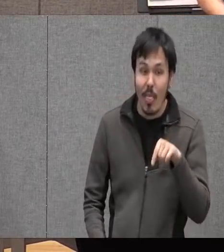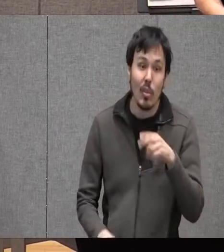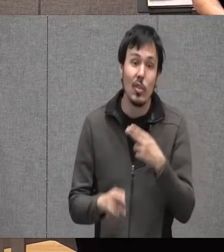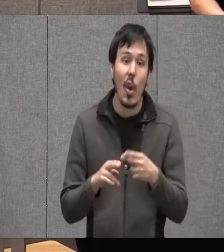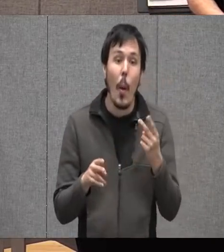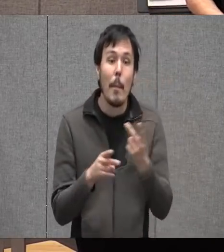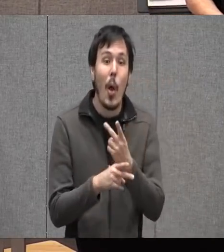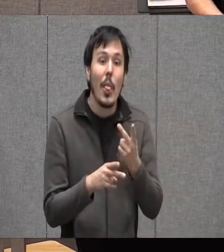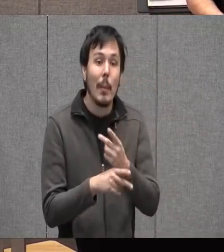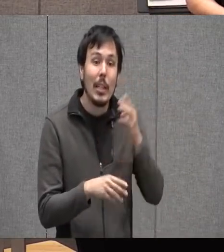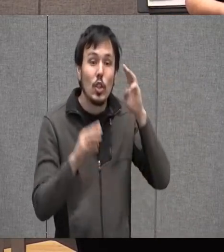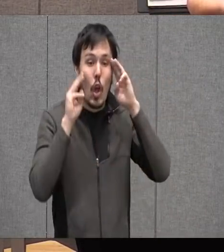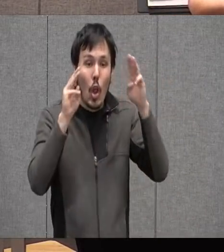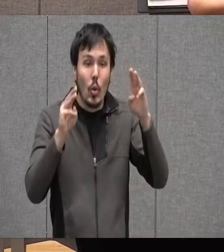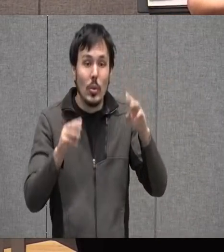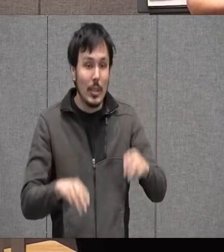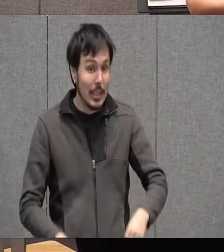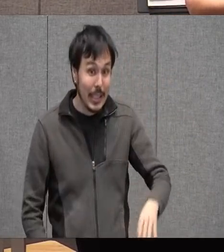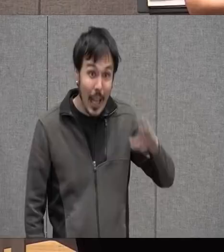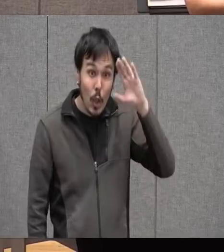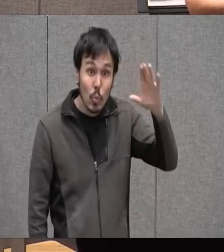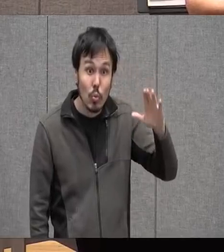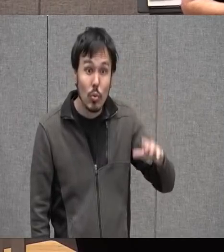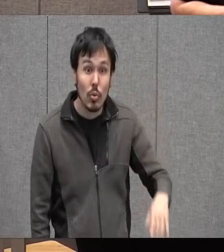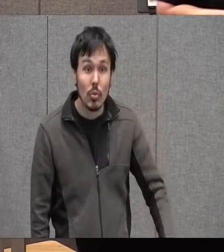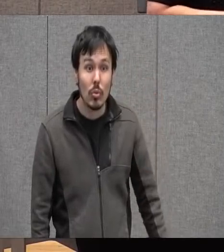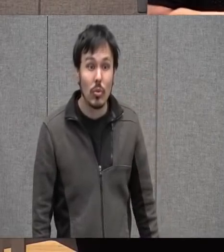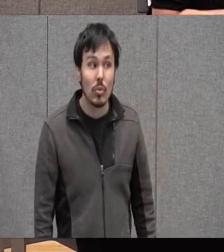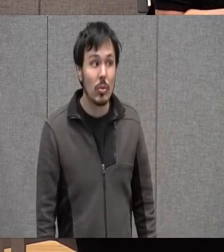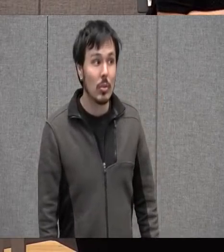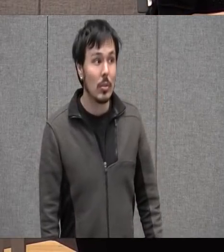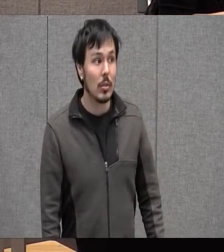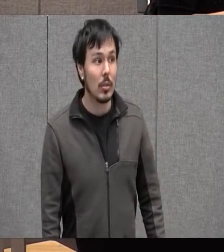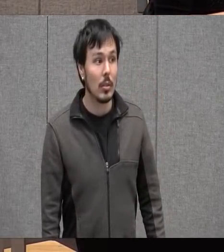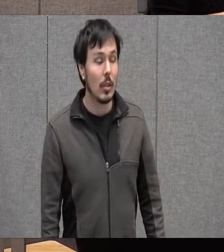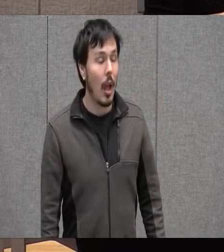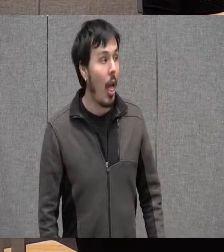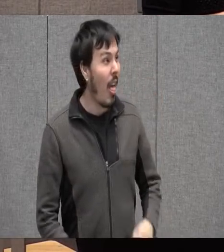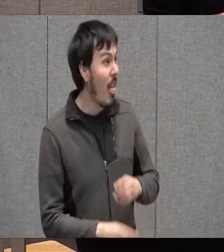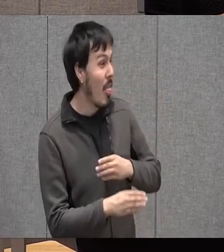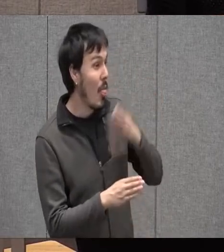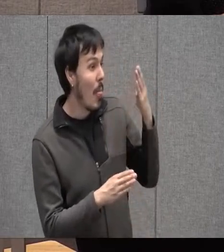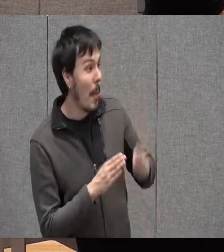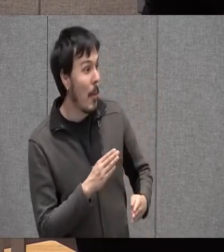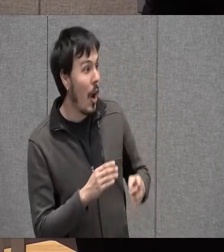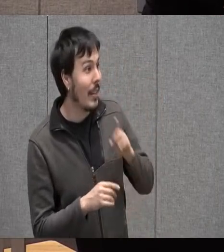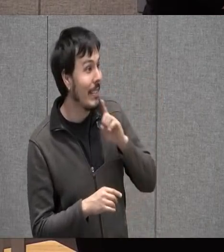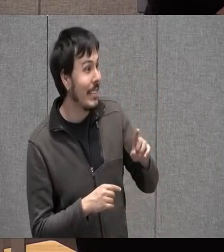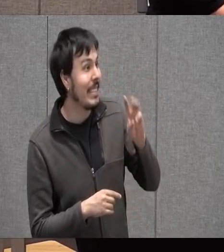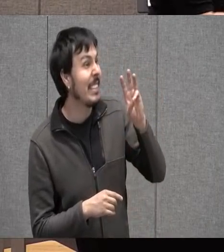So ready, salute, okay. [Dealer] The product is 63.